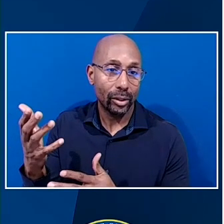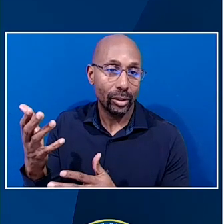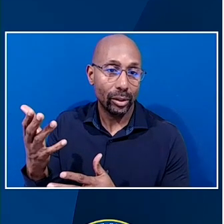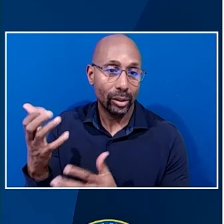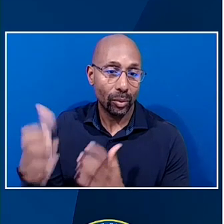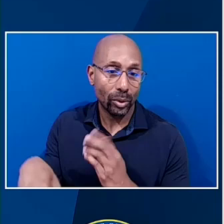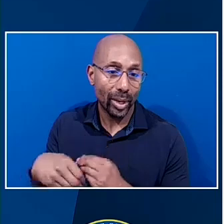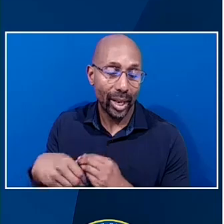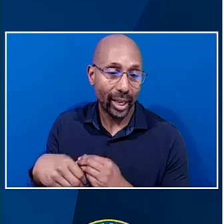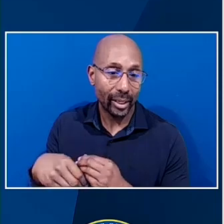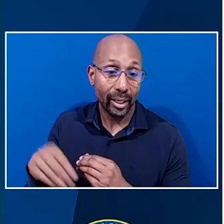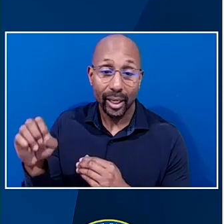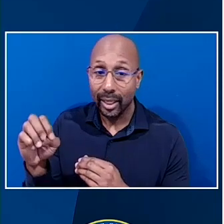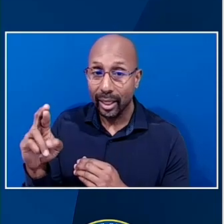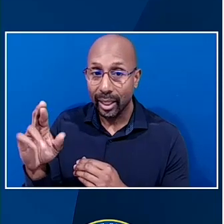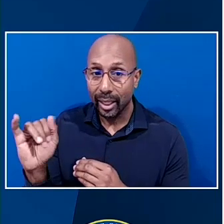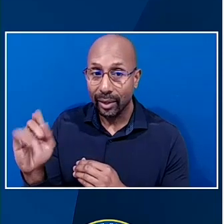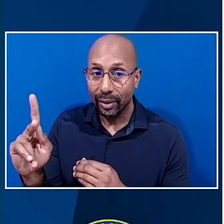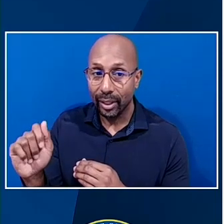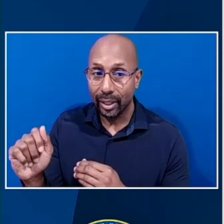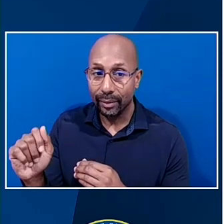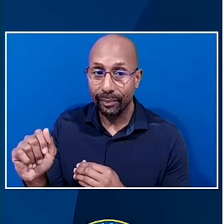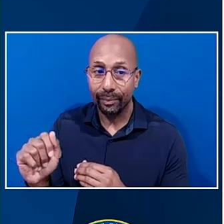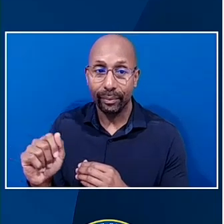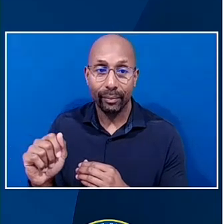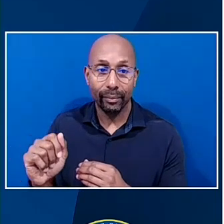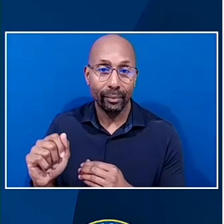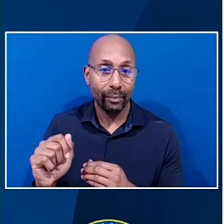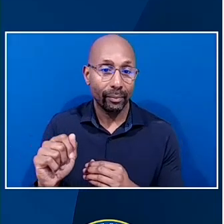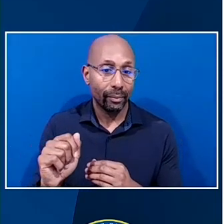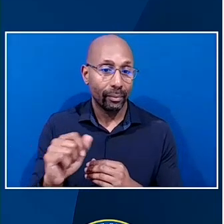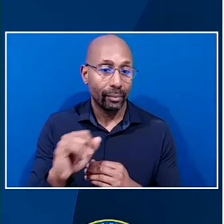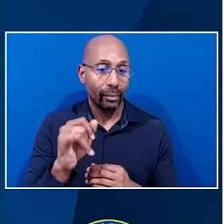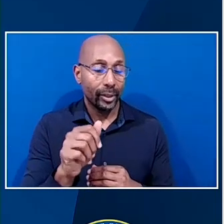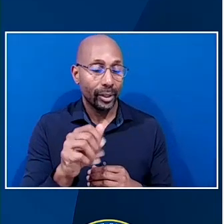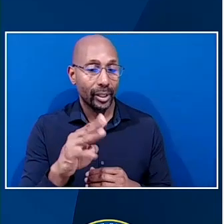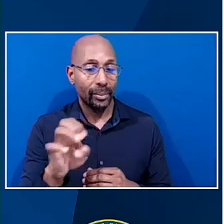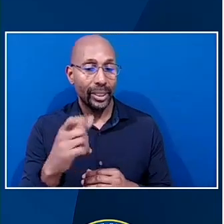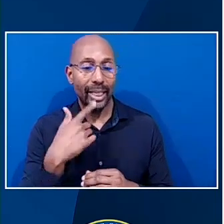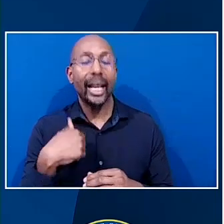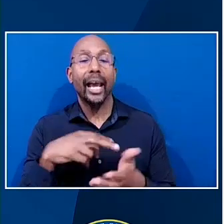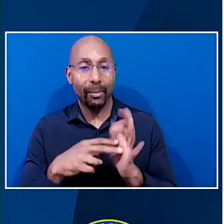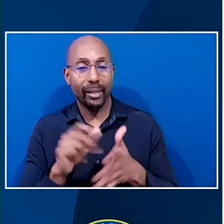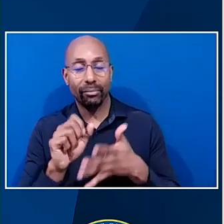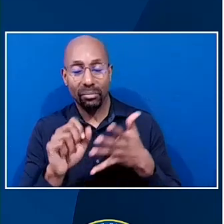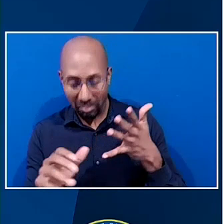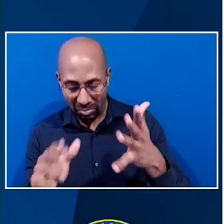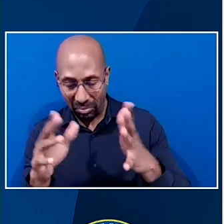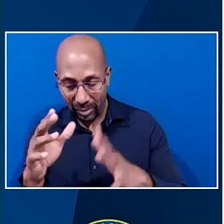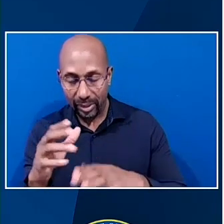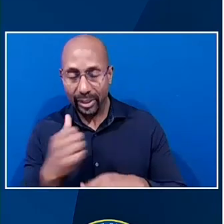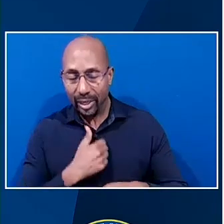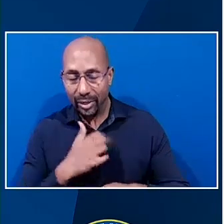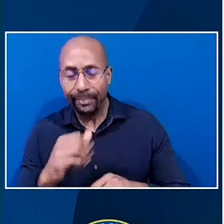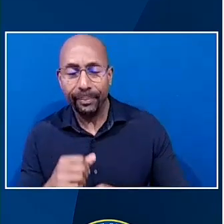Sorry, I meant I just- when I was thinking. Yeah, well we're going to ask everybody to raise their hand here that's willing to